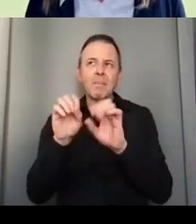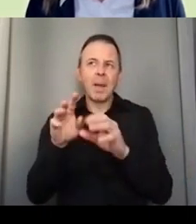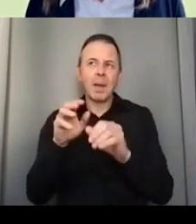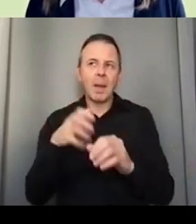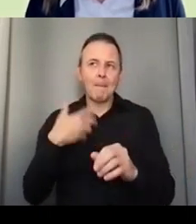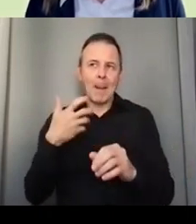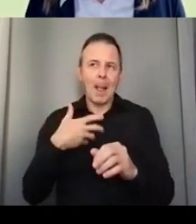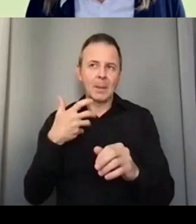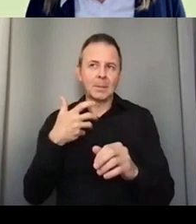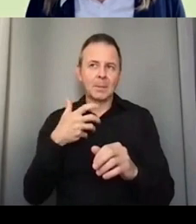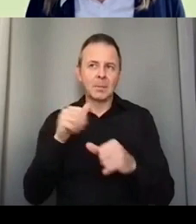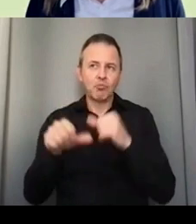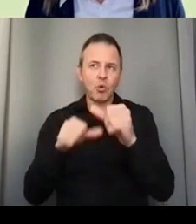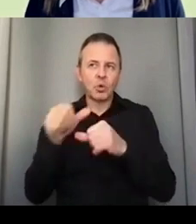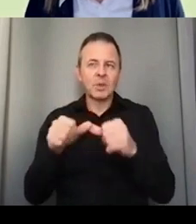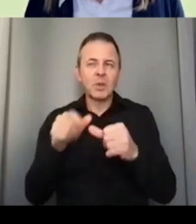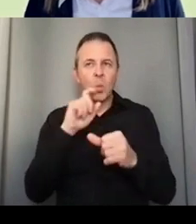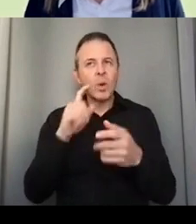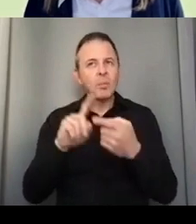will keep things moving rather than getting stuck in the